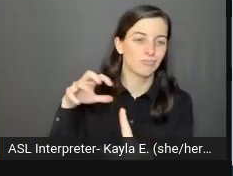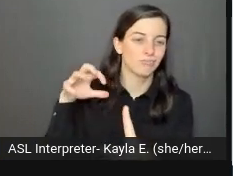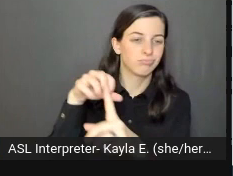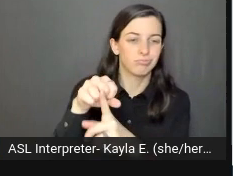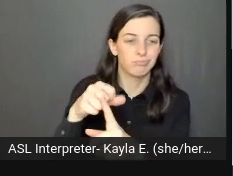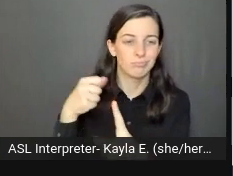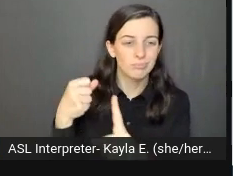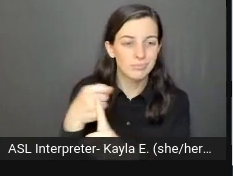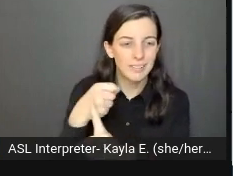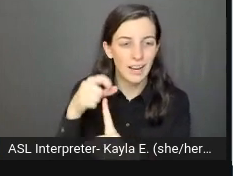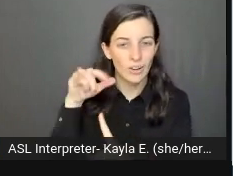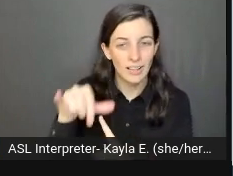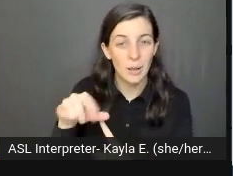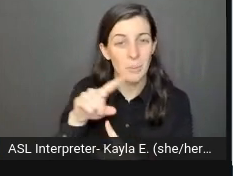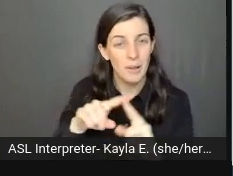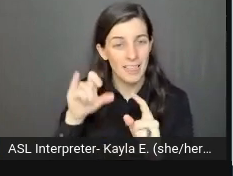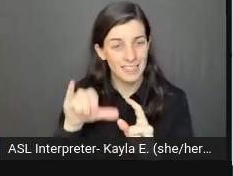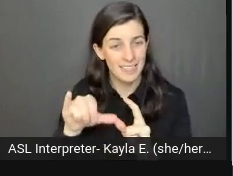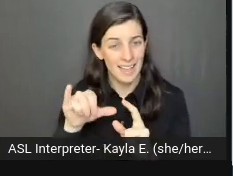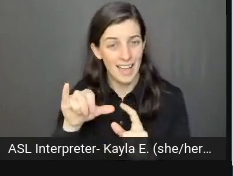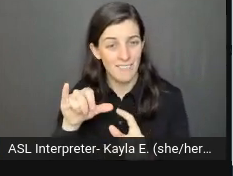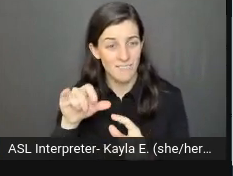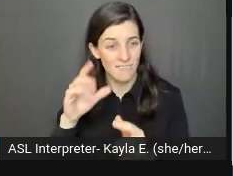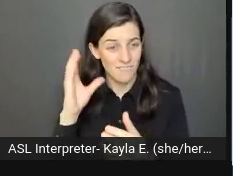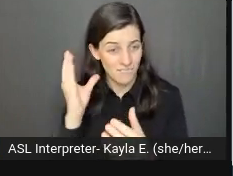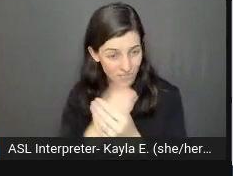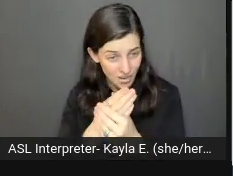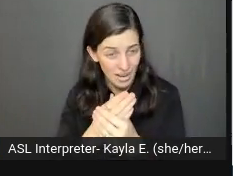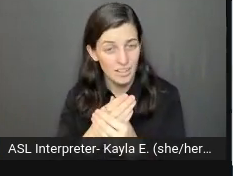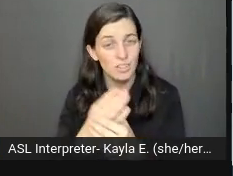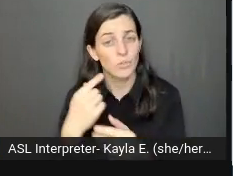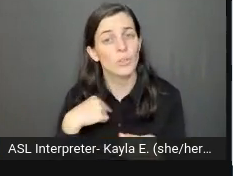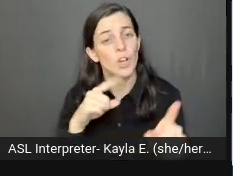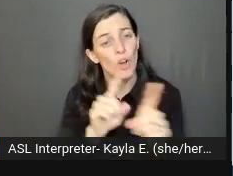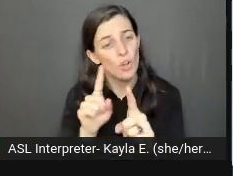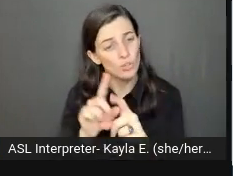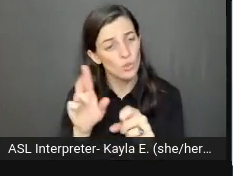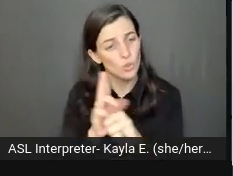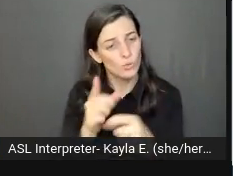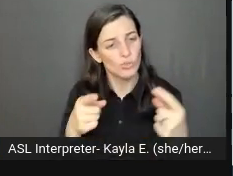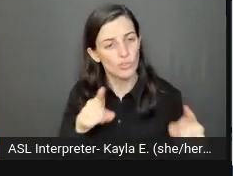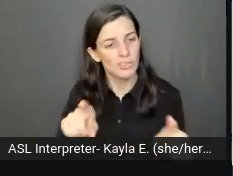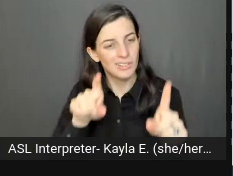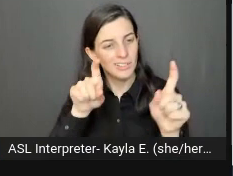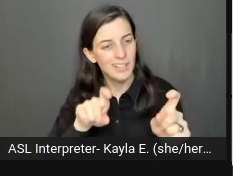This check filed also when we tested the website using the Wave tool.